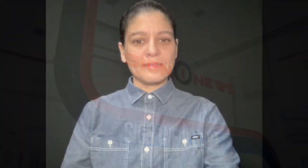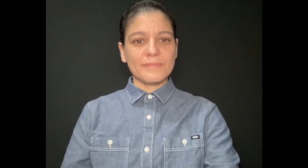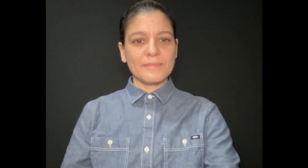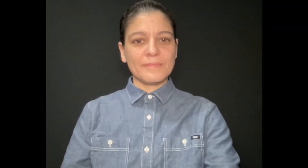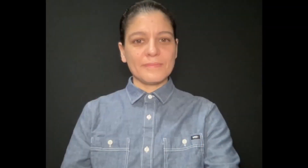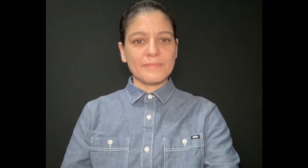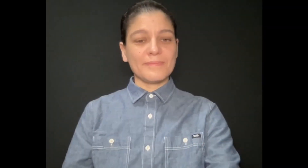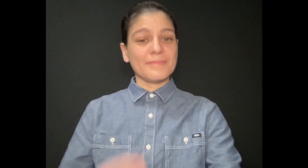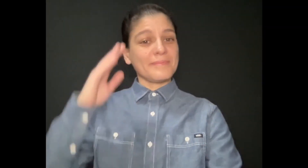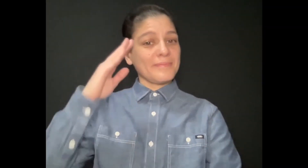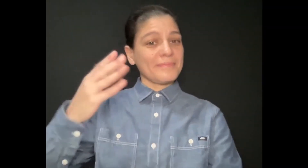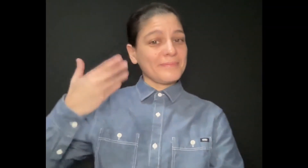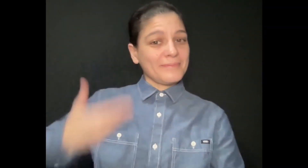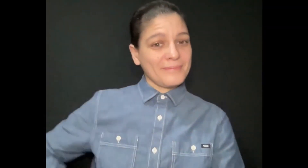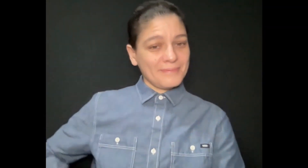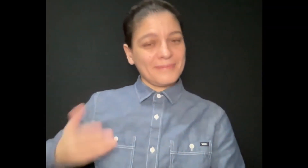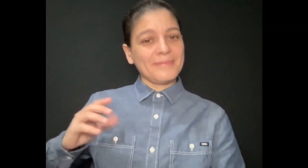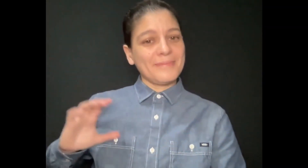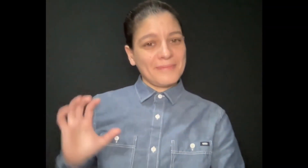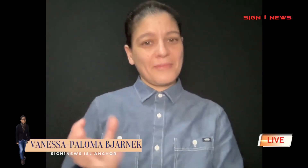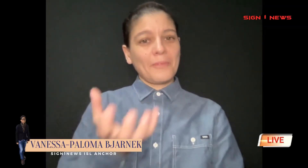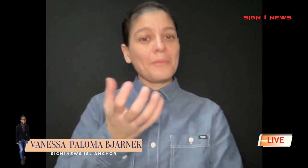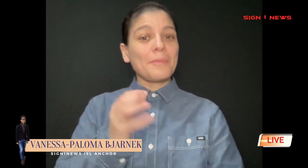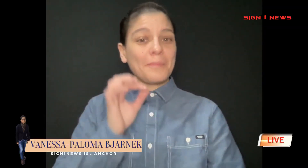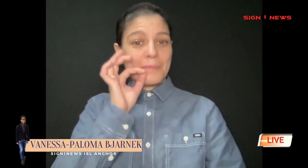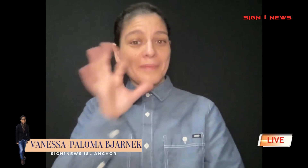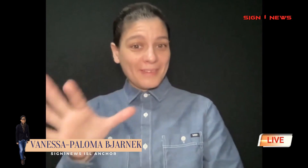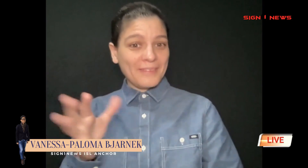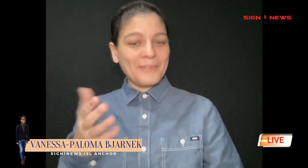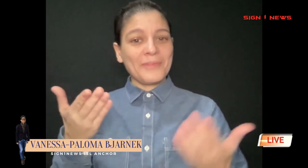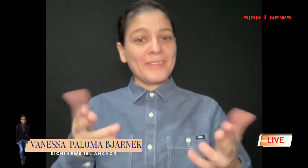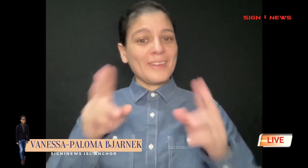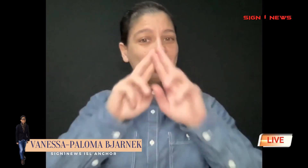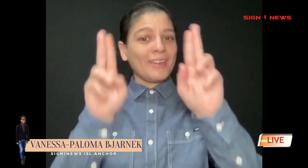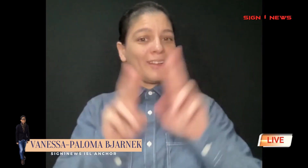Hello everyone I'm Sign1News a Vanessa Paloma Bjarnek here's a quick look at the top trending